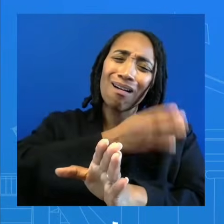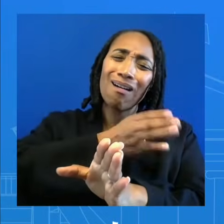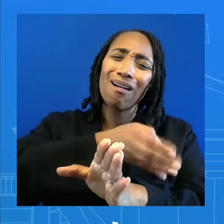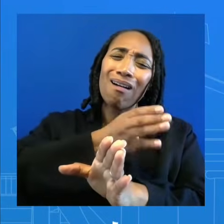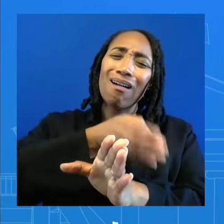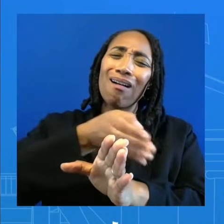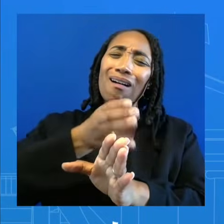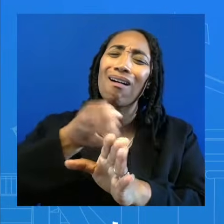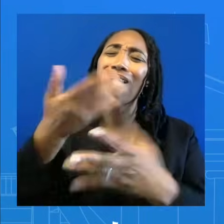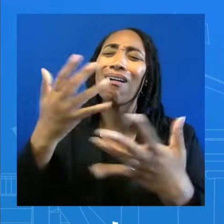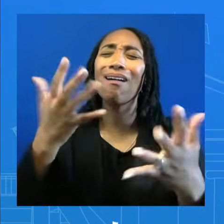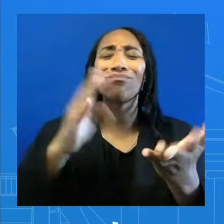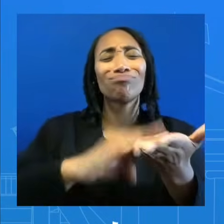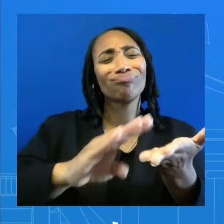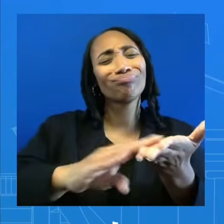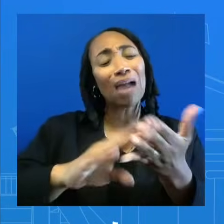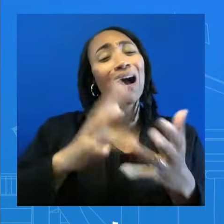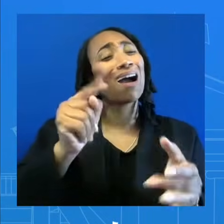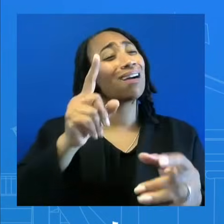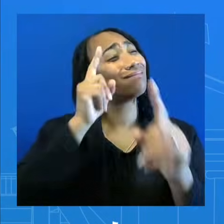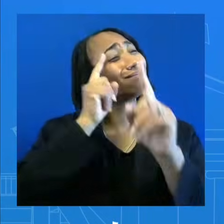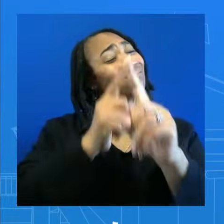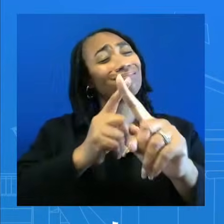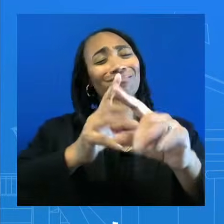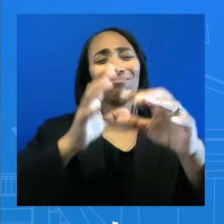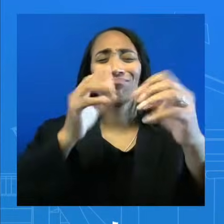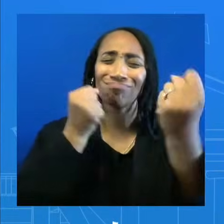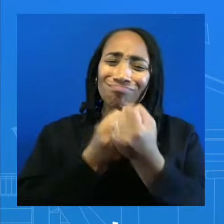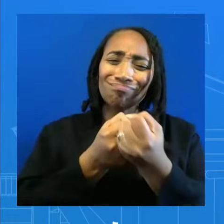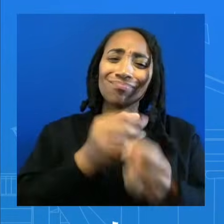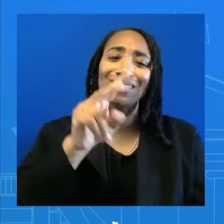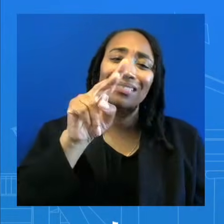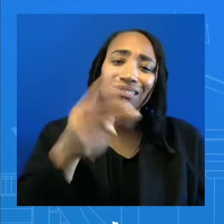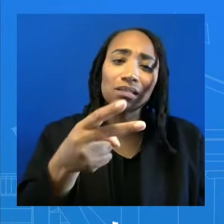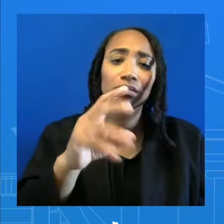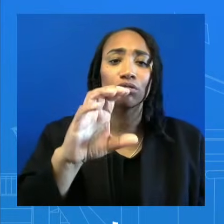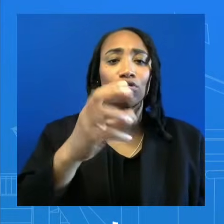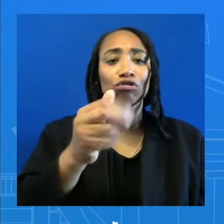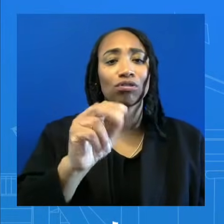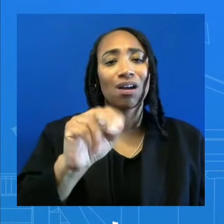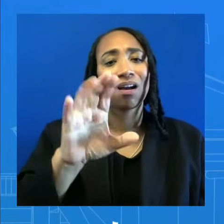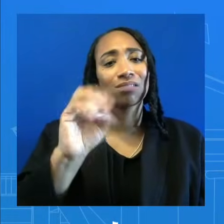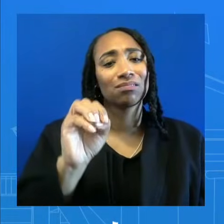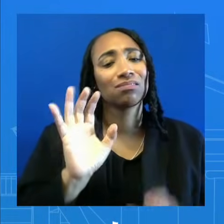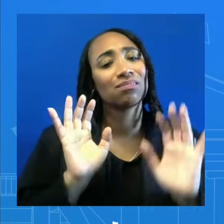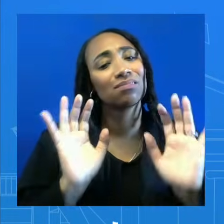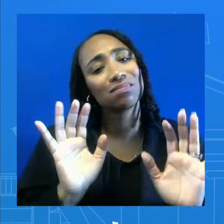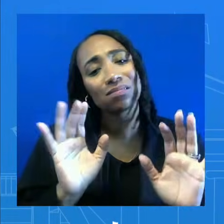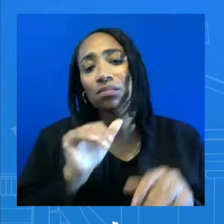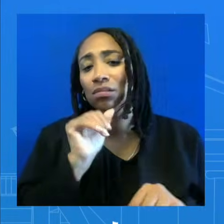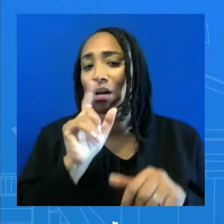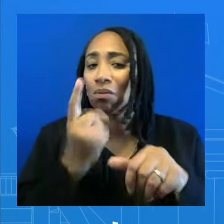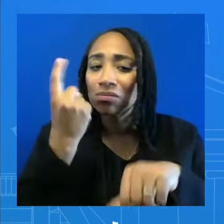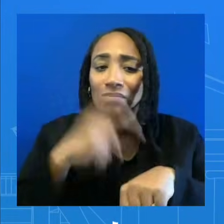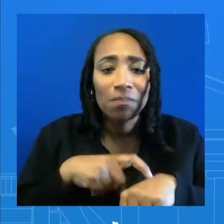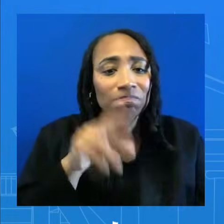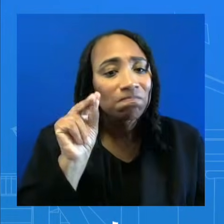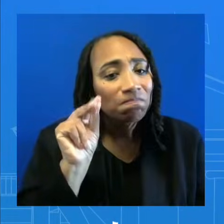This is a continuation of the person -- of the president taking clemency and giving people second chances very, very seriously and understanding